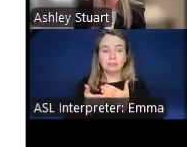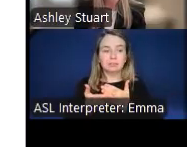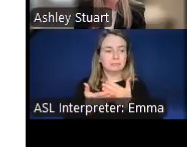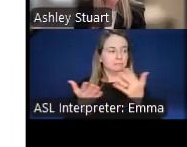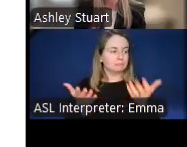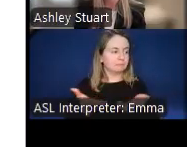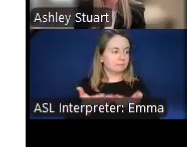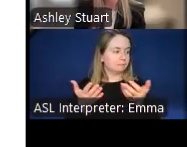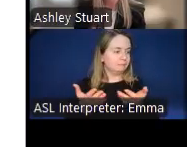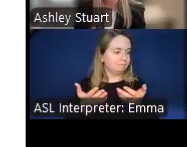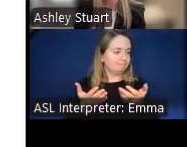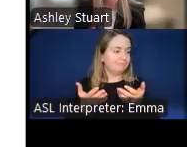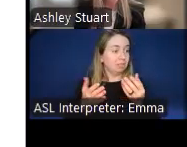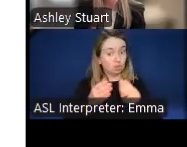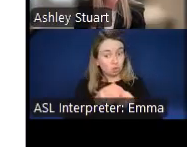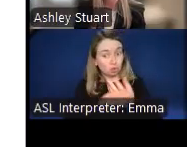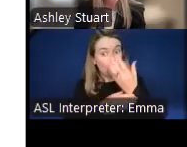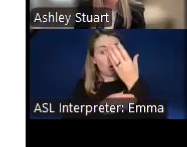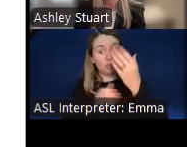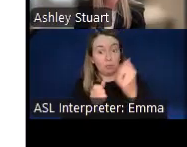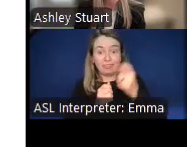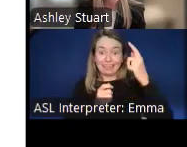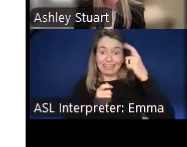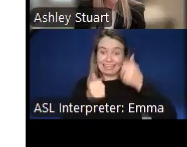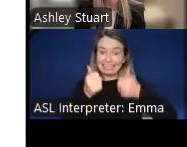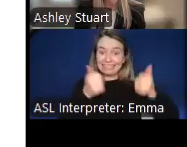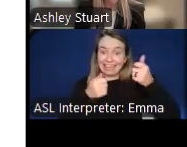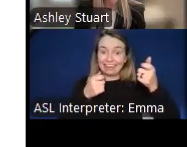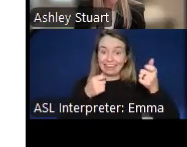executive functioning between 13 and 28 months,